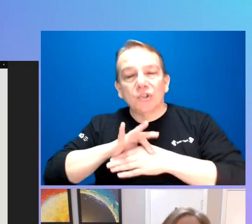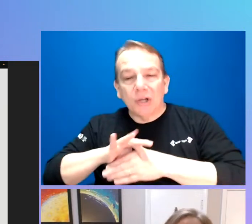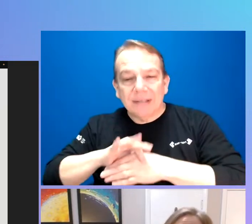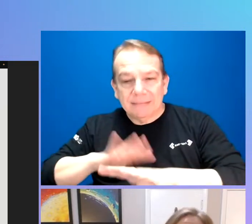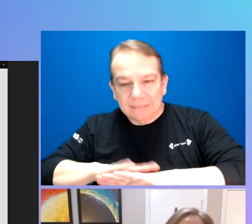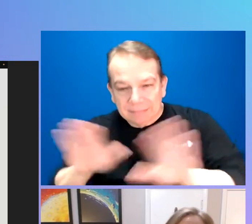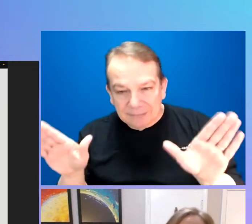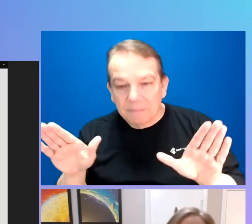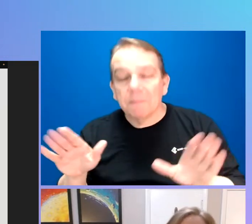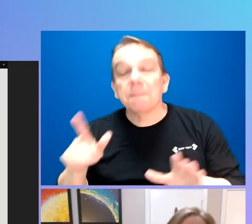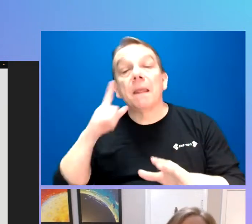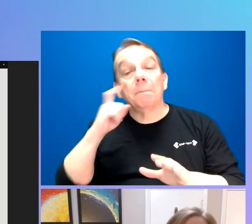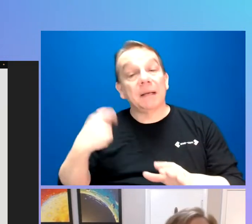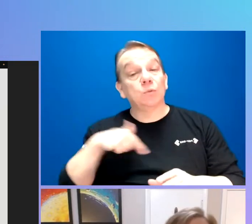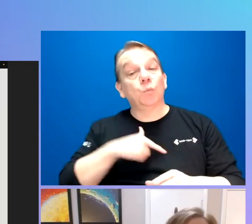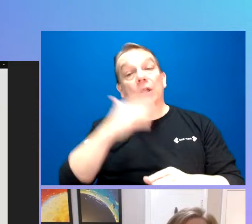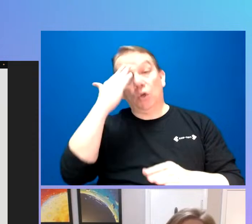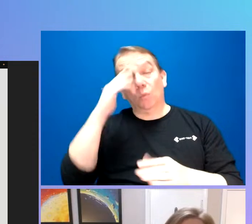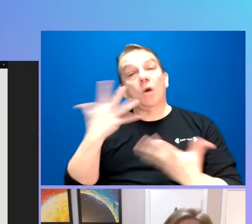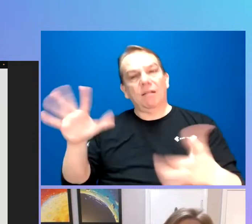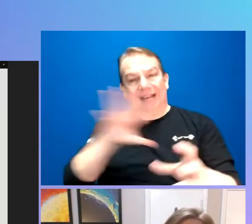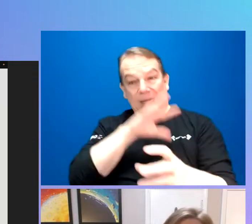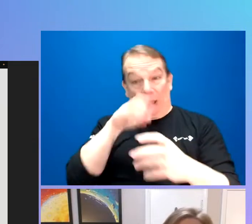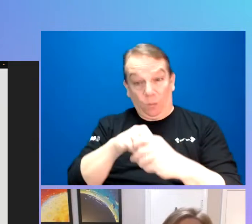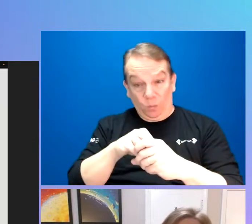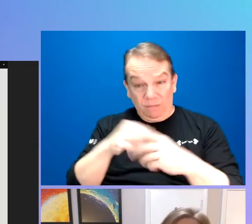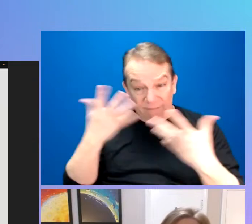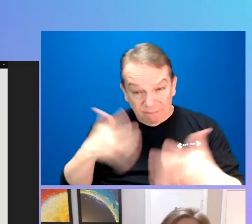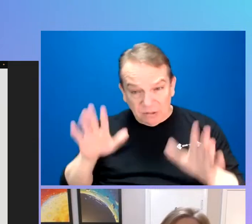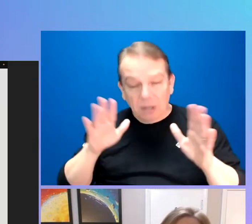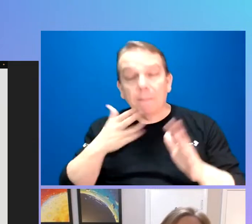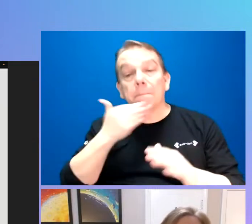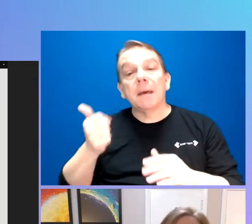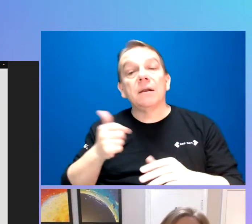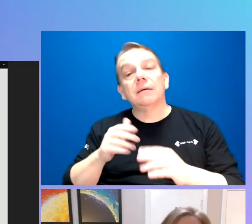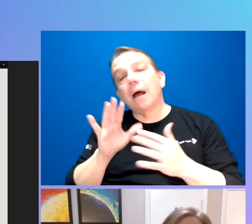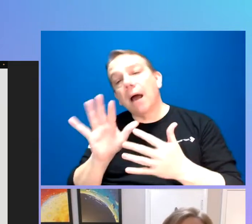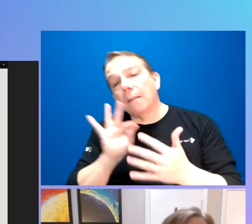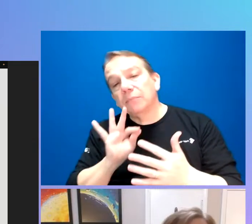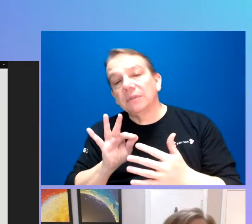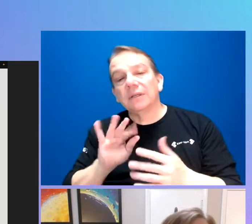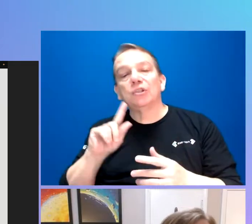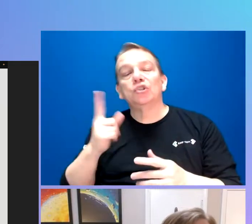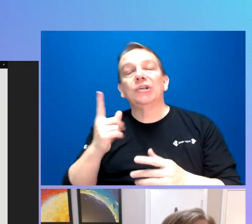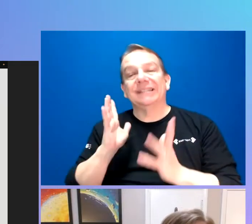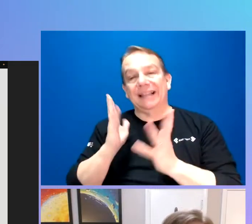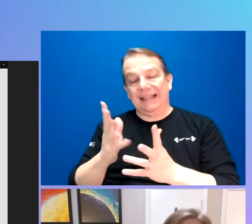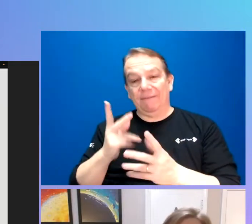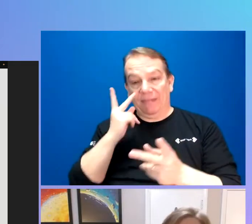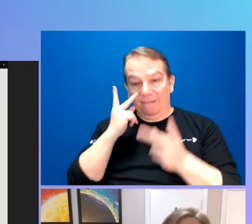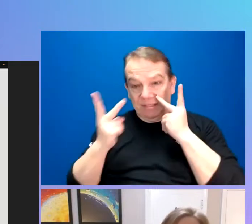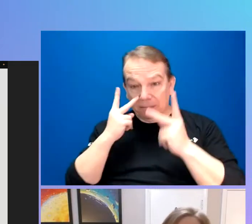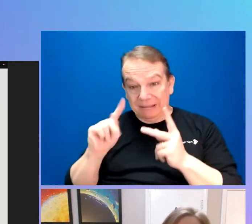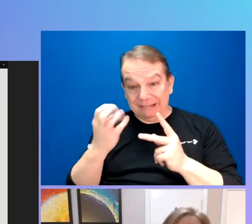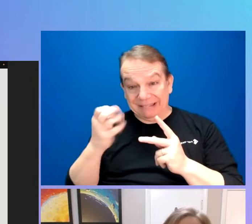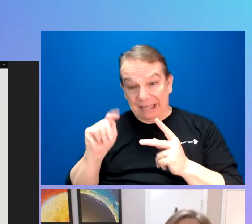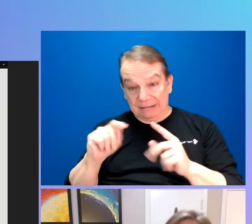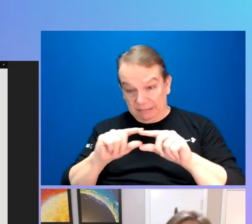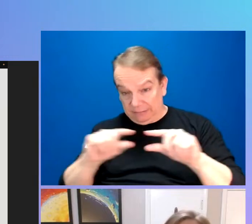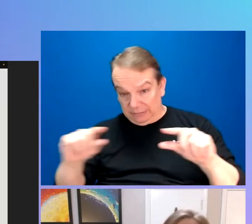what we get for free, a better option for this switch is just to leave the visible text. No